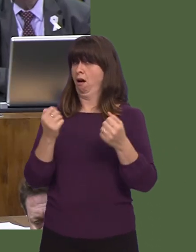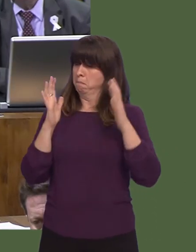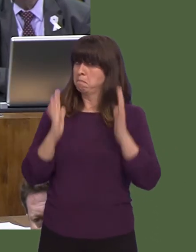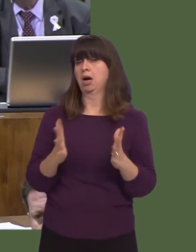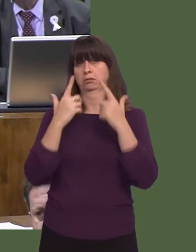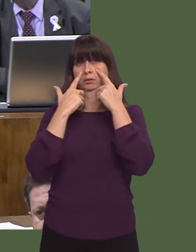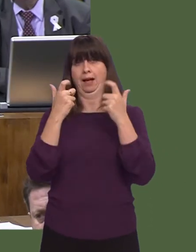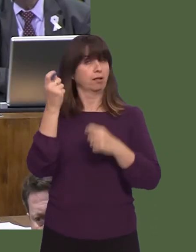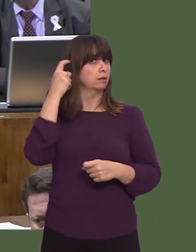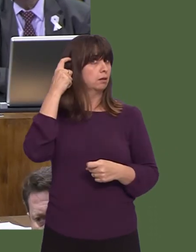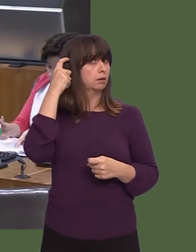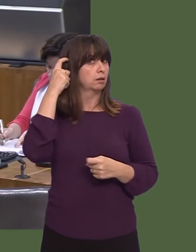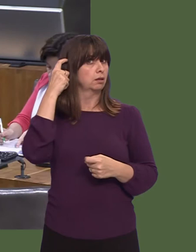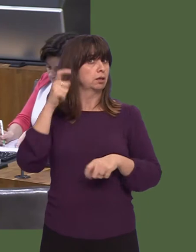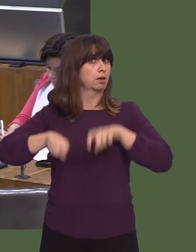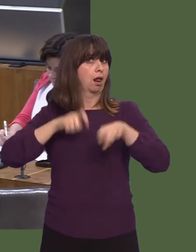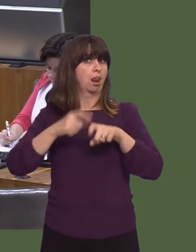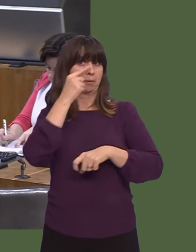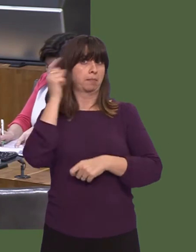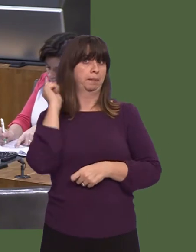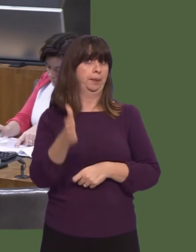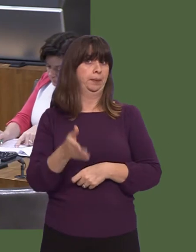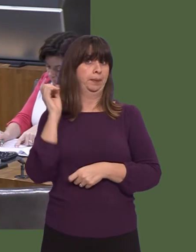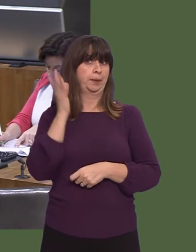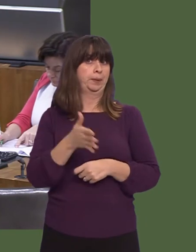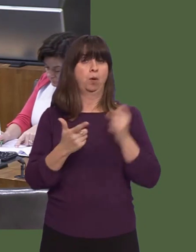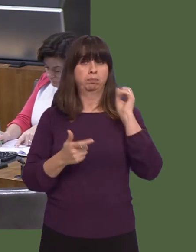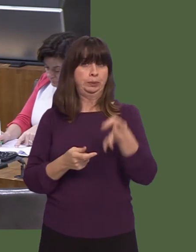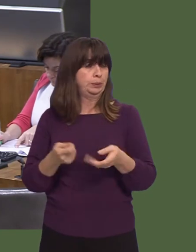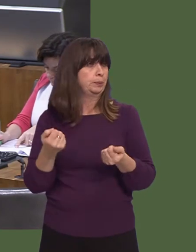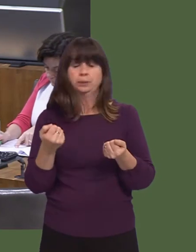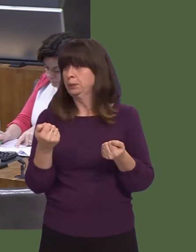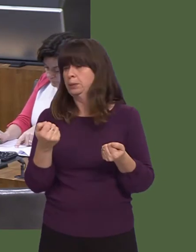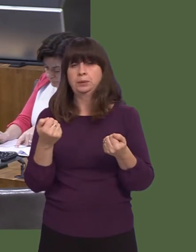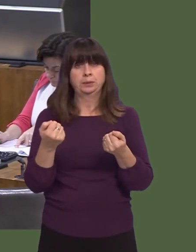the safety of cyclists, and that is something, of course, for all drivers.